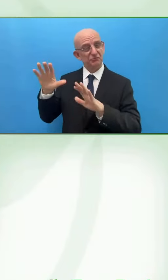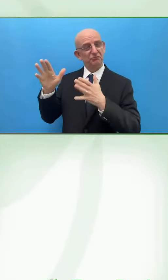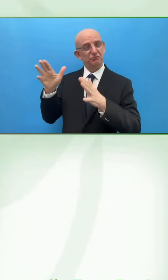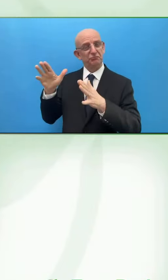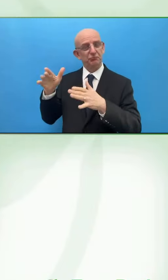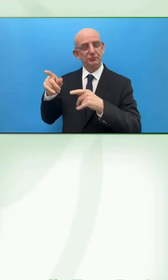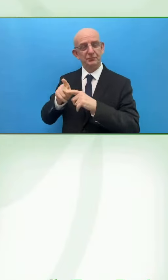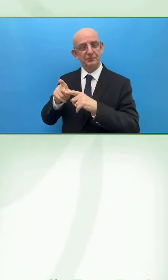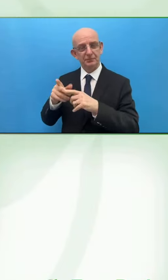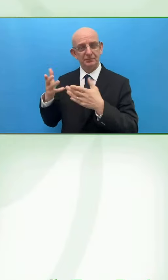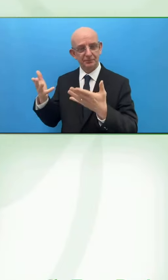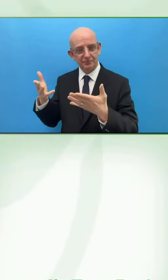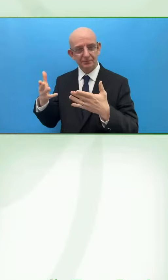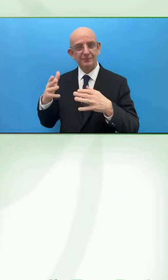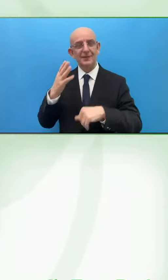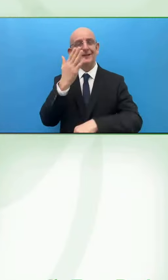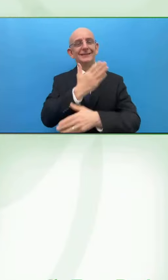live a life of dignity.